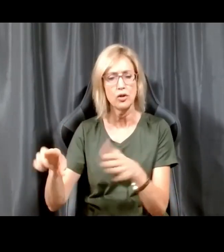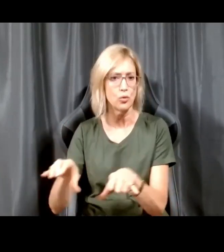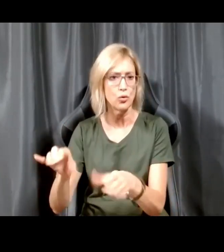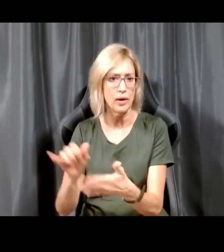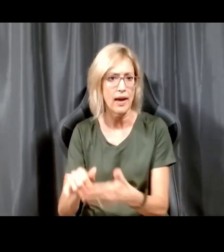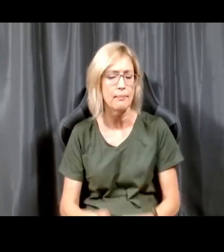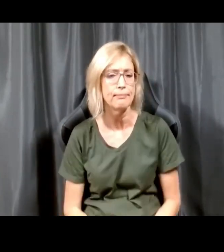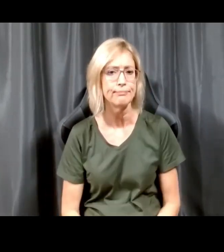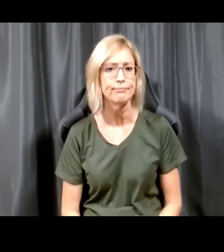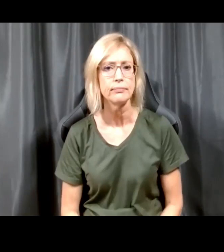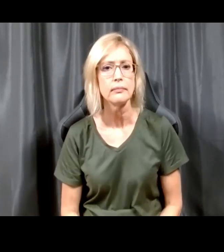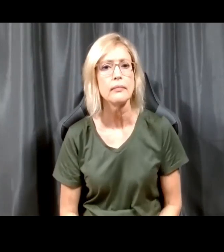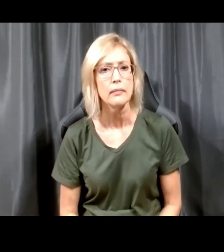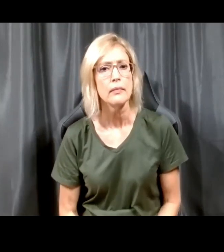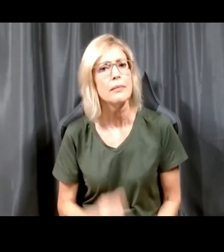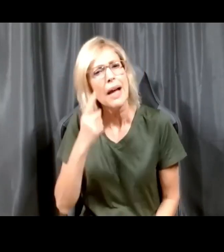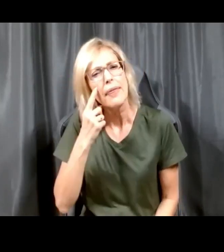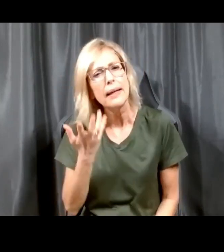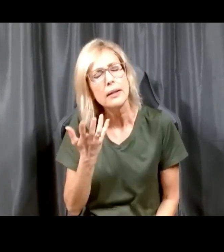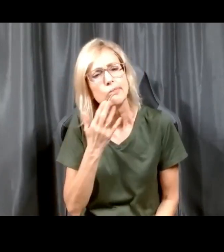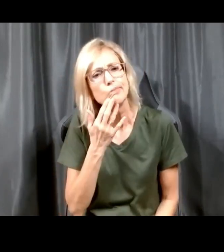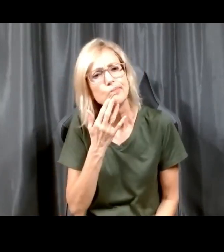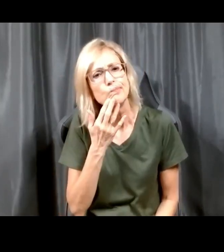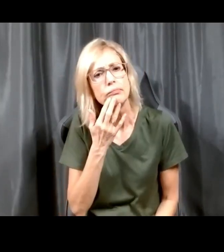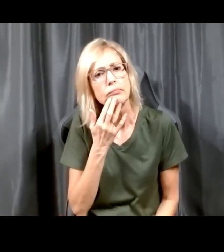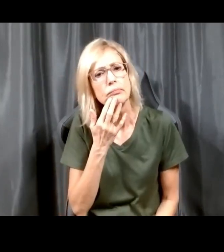olive: I believe it's just saying that is there